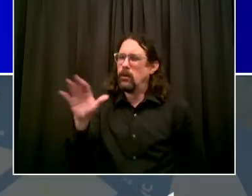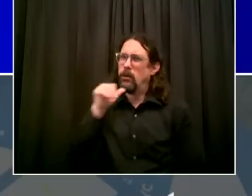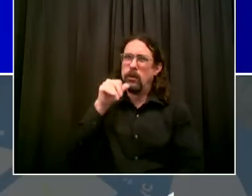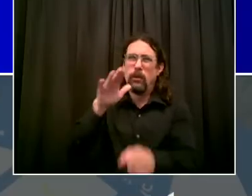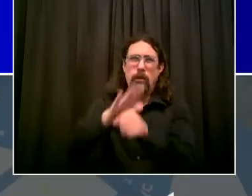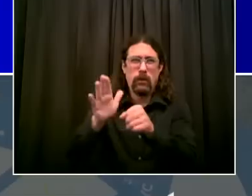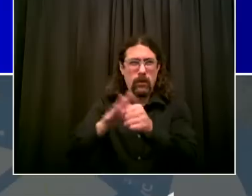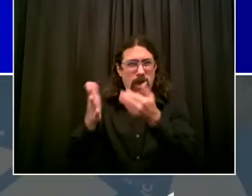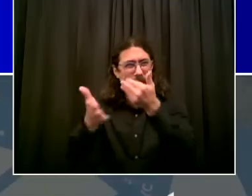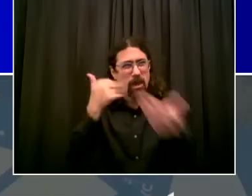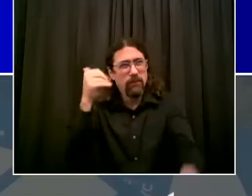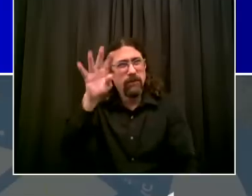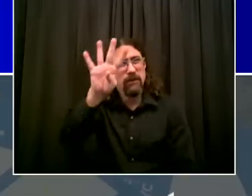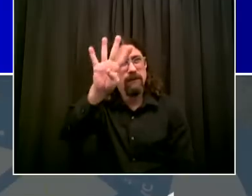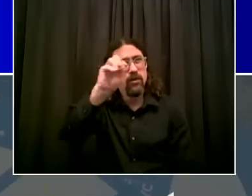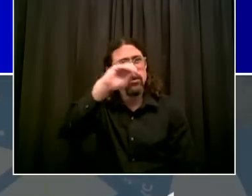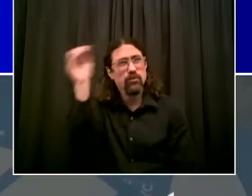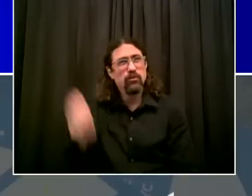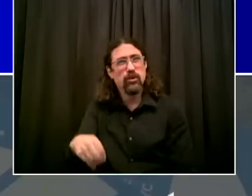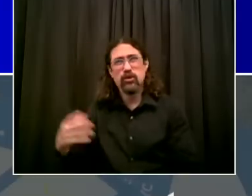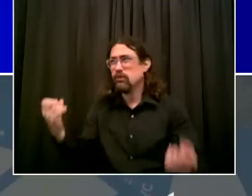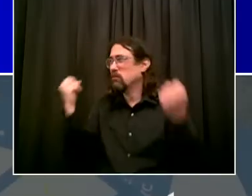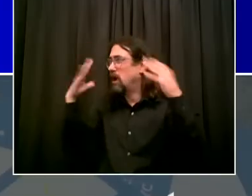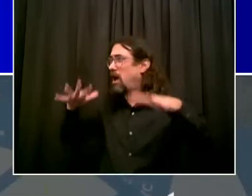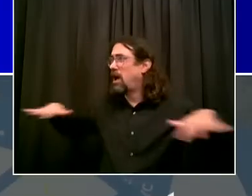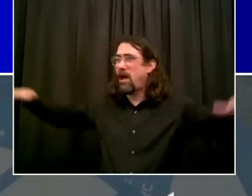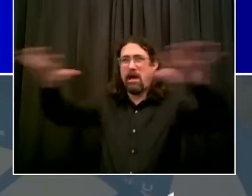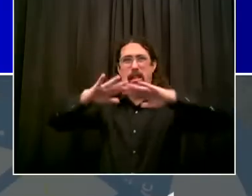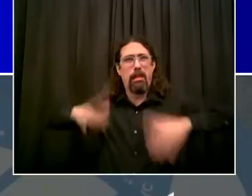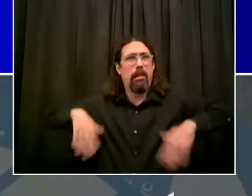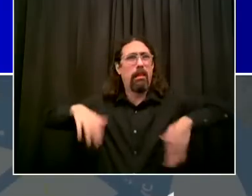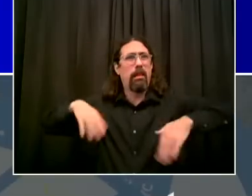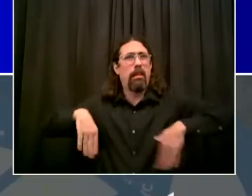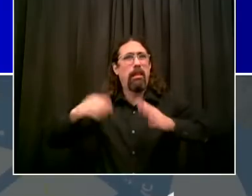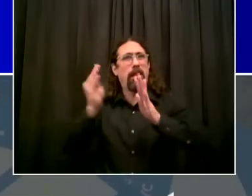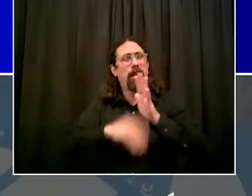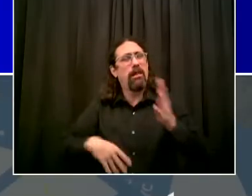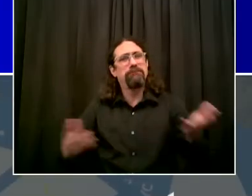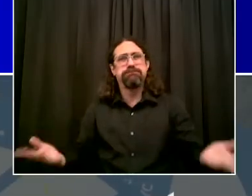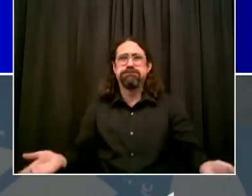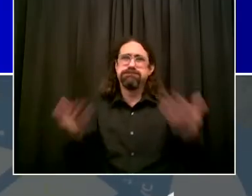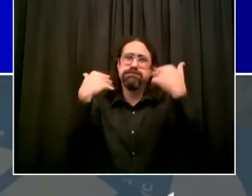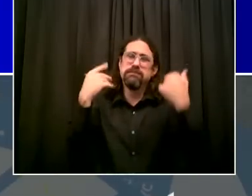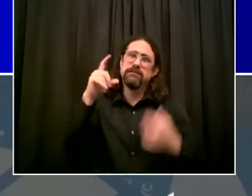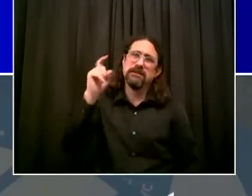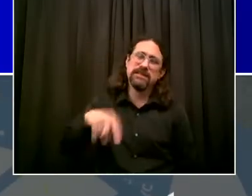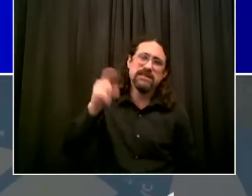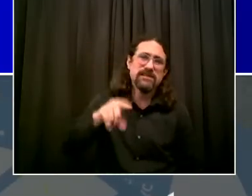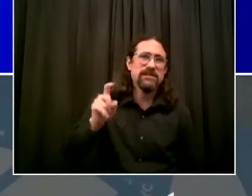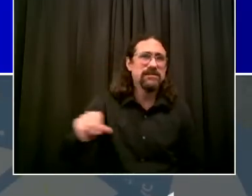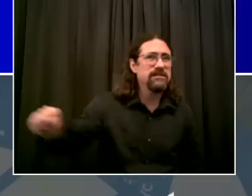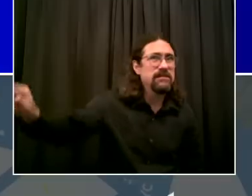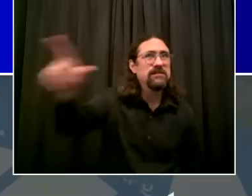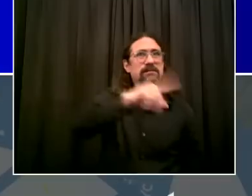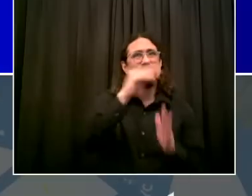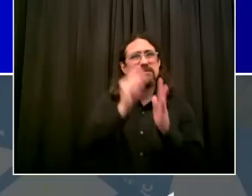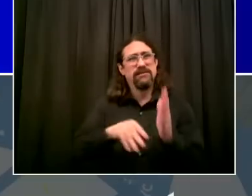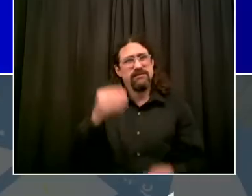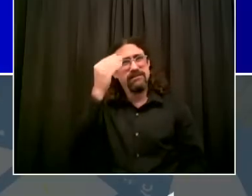TO ACT NOW.